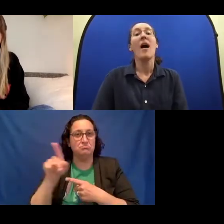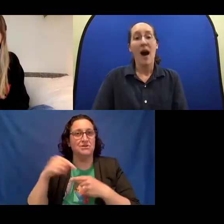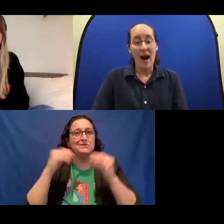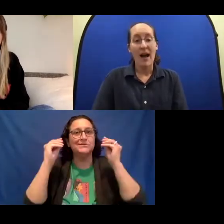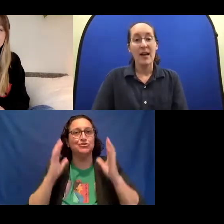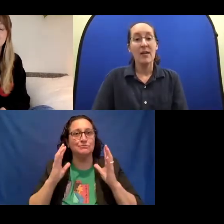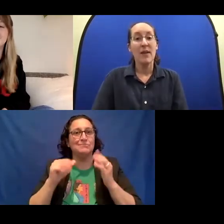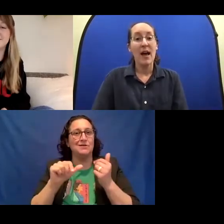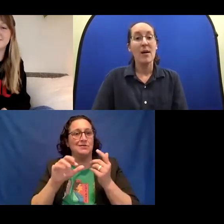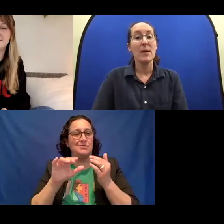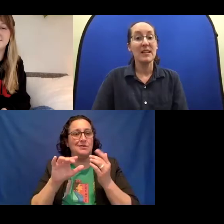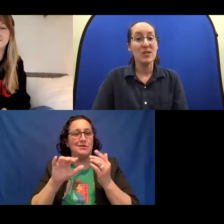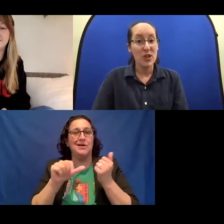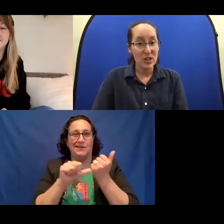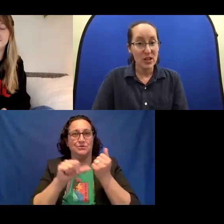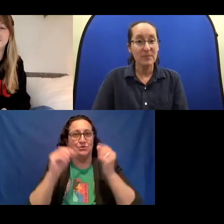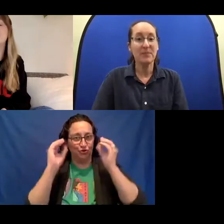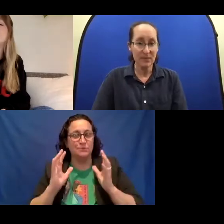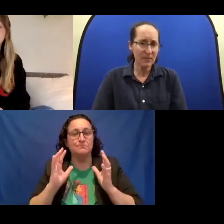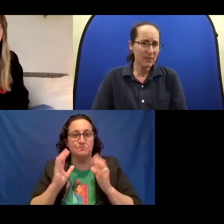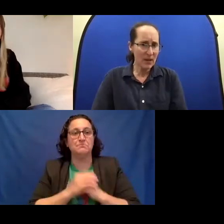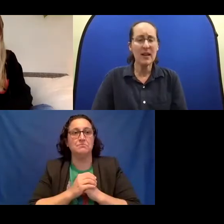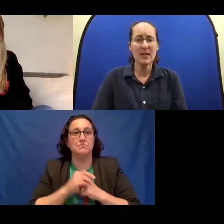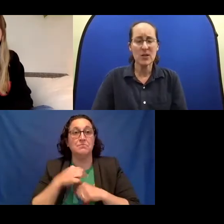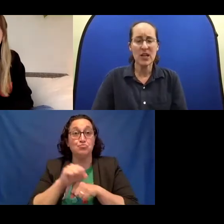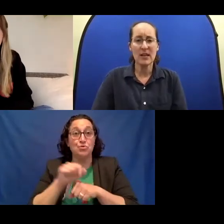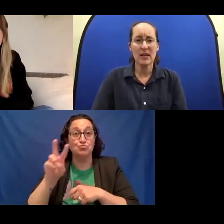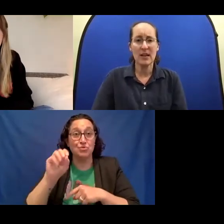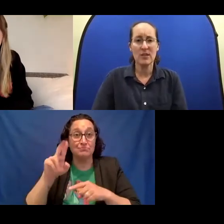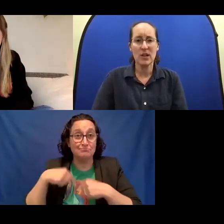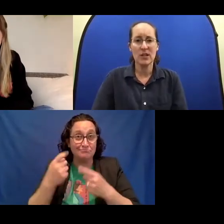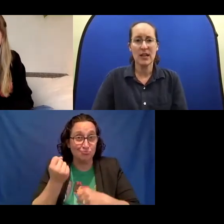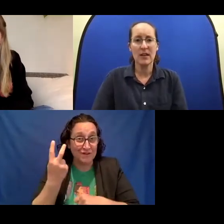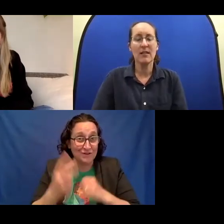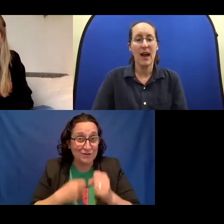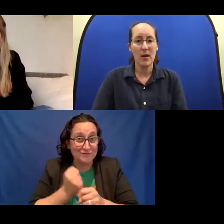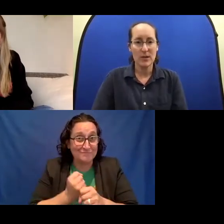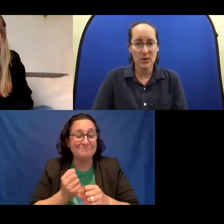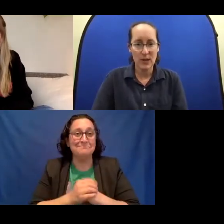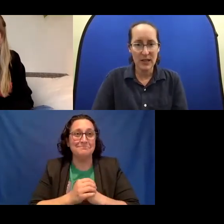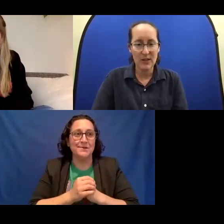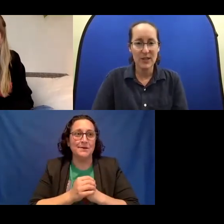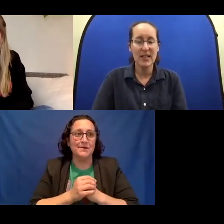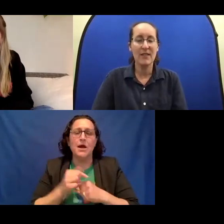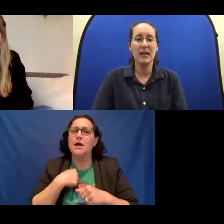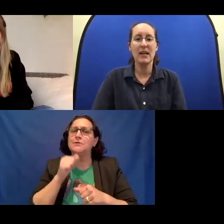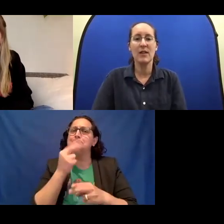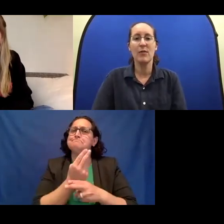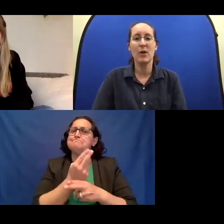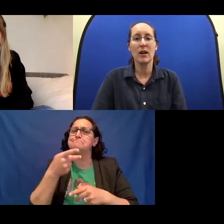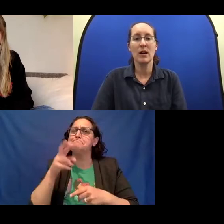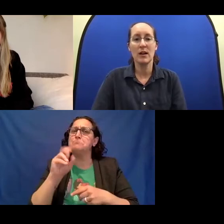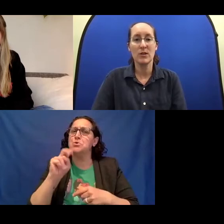I am an instructor, an *assistant* instructor here at Western Oregon University, I've been here for 12